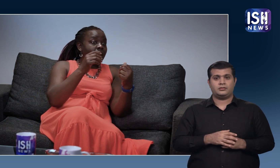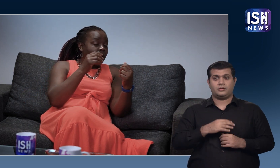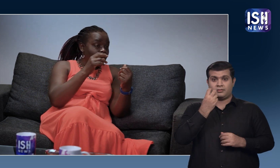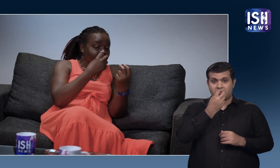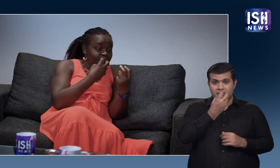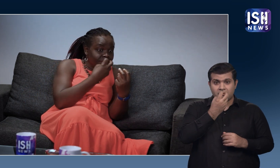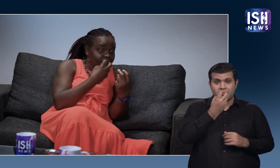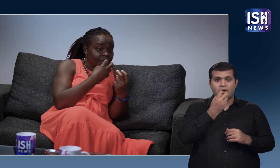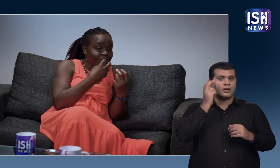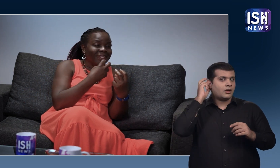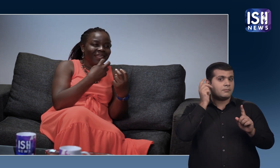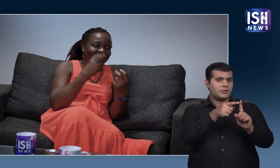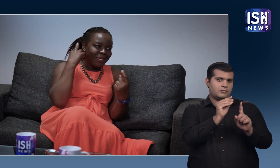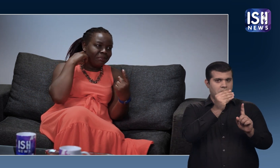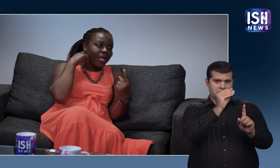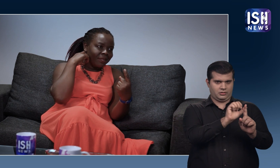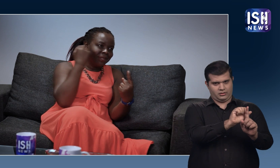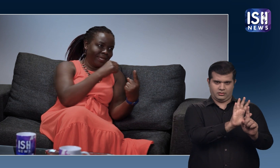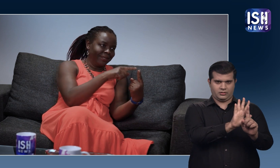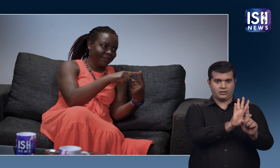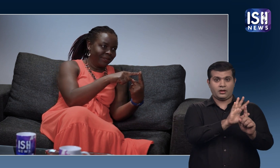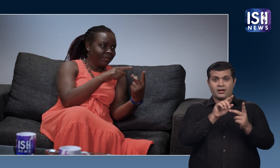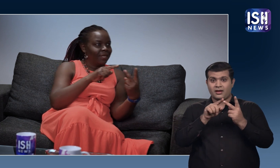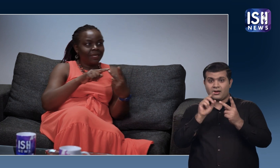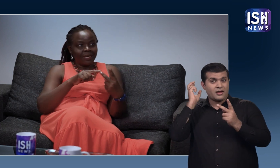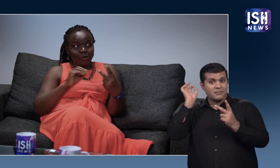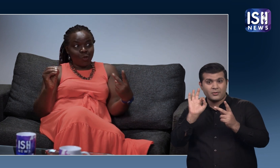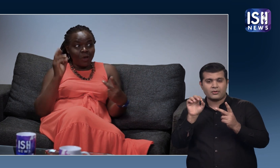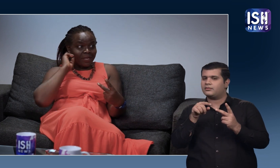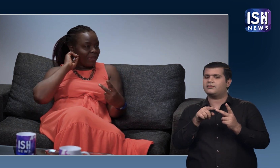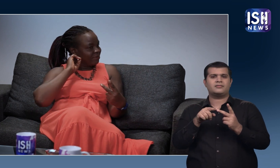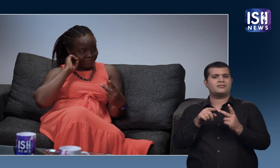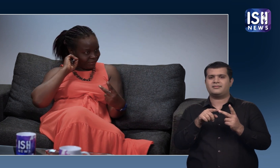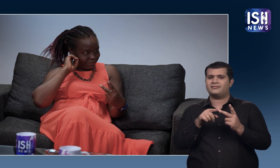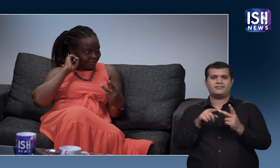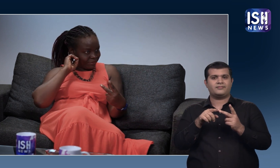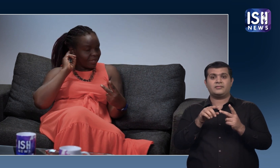For those who can lip-read well, the ones with Cochlear Implants, and those who are without Cochlear Implants